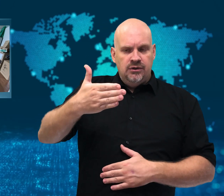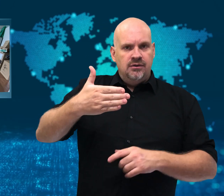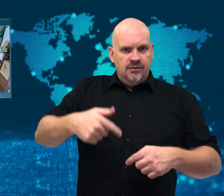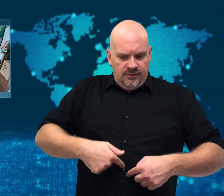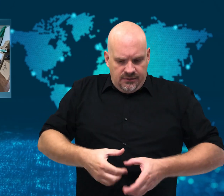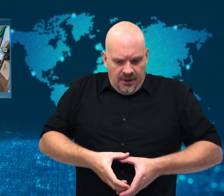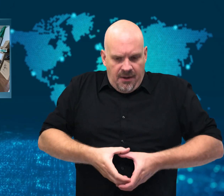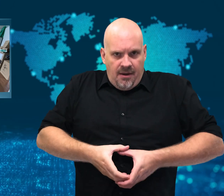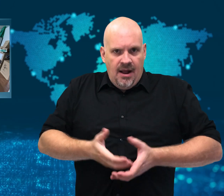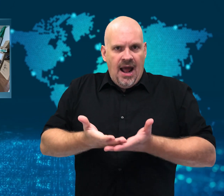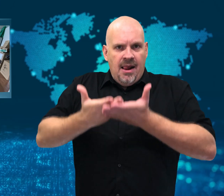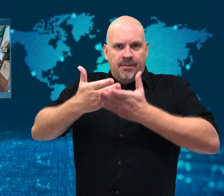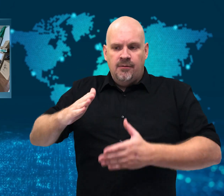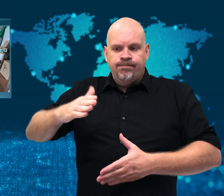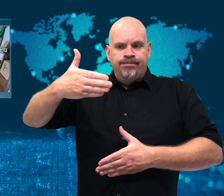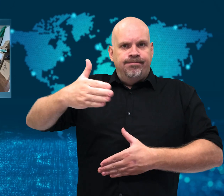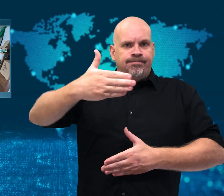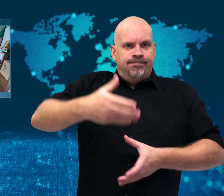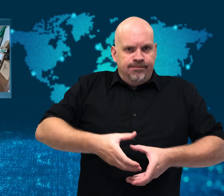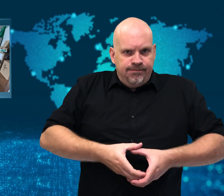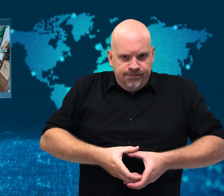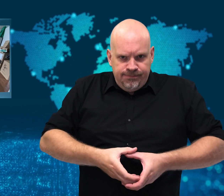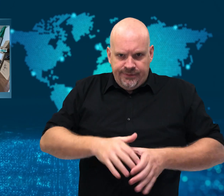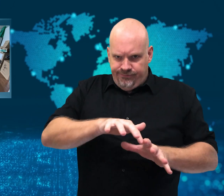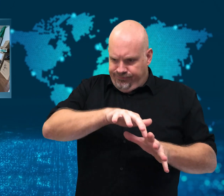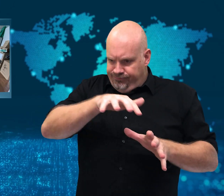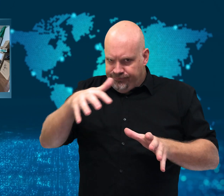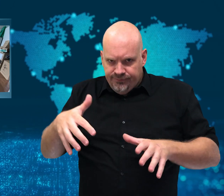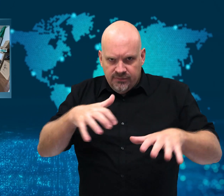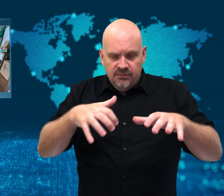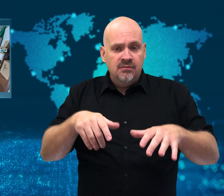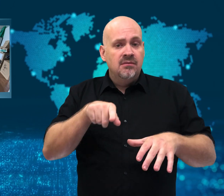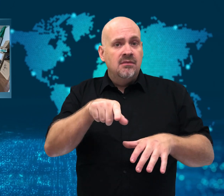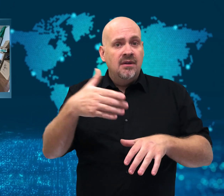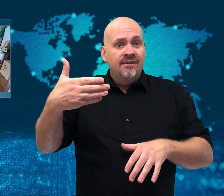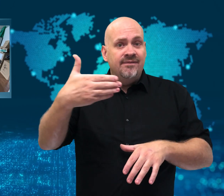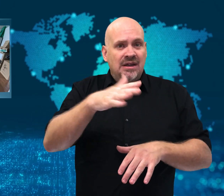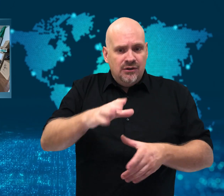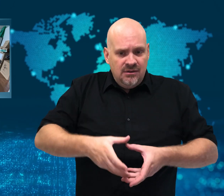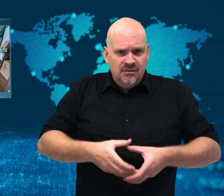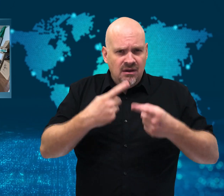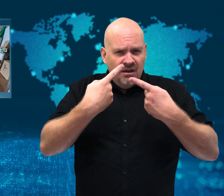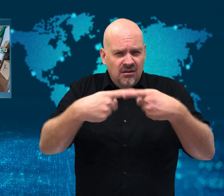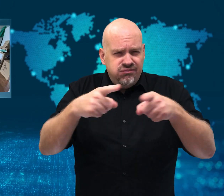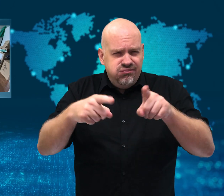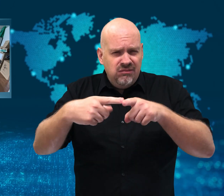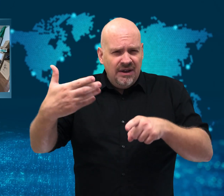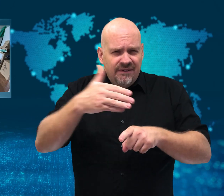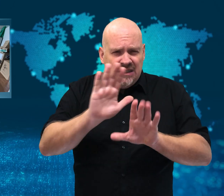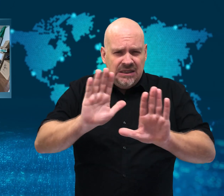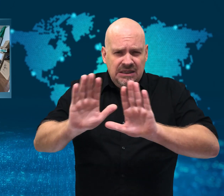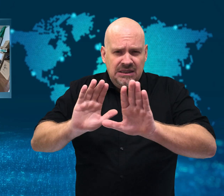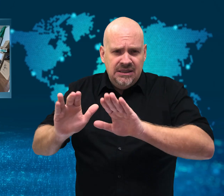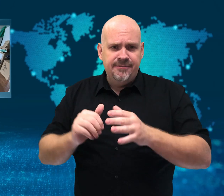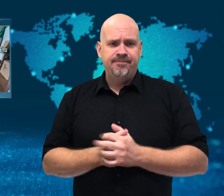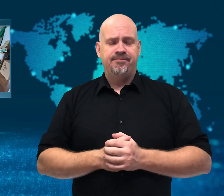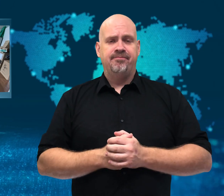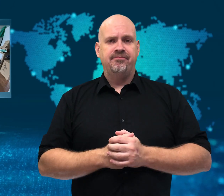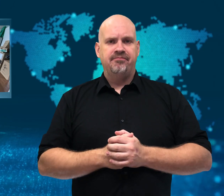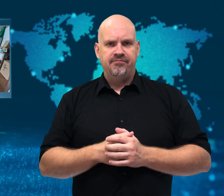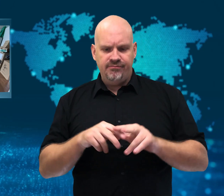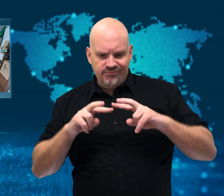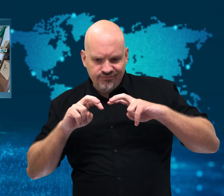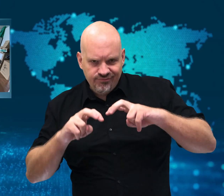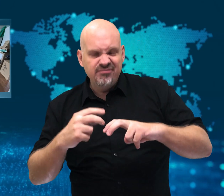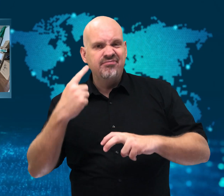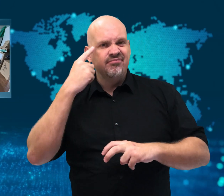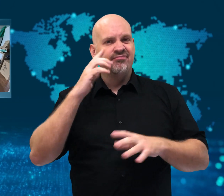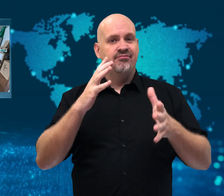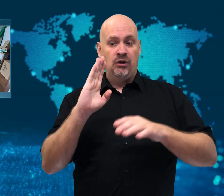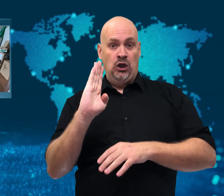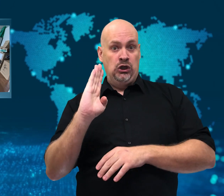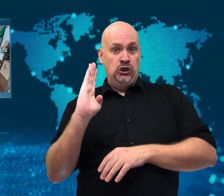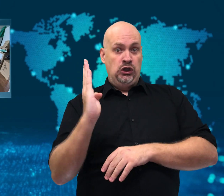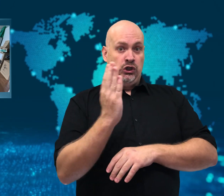and the other five had swim bladders from different fish species.